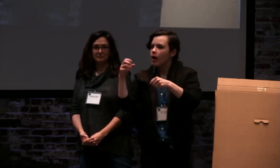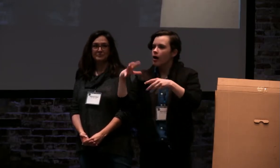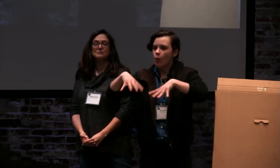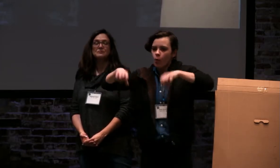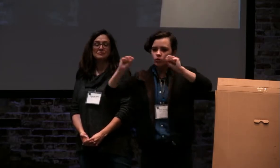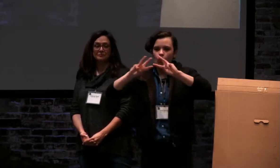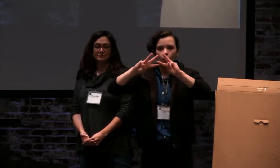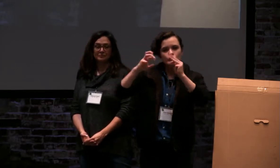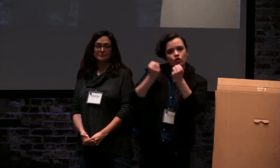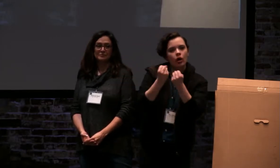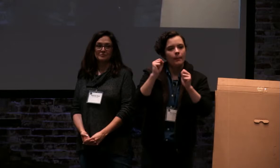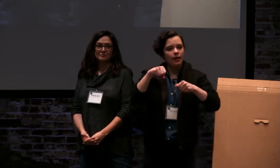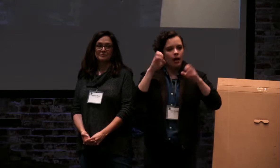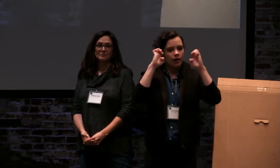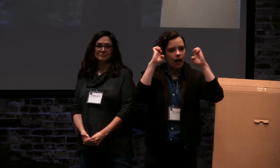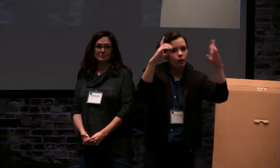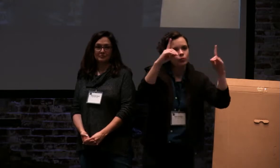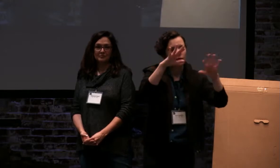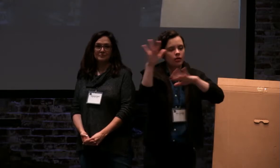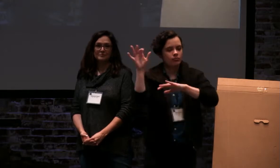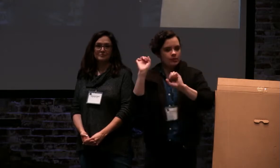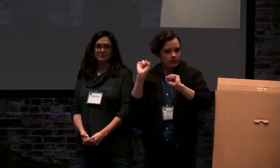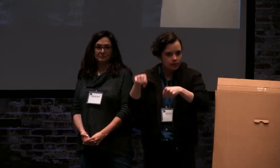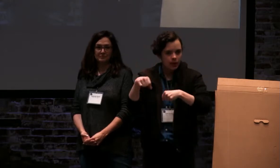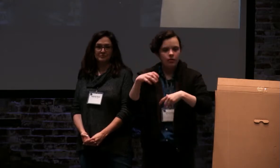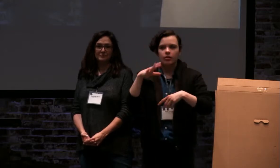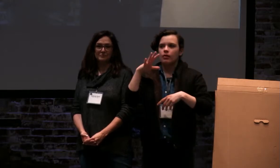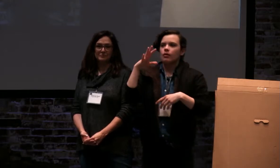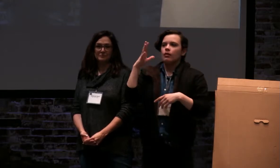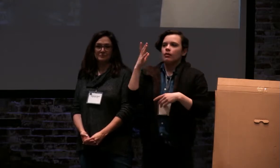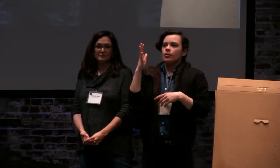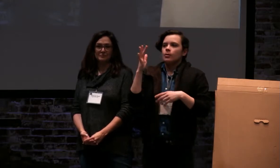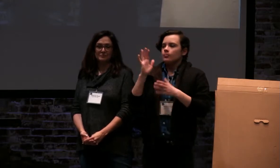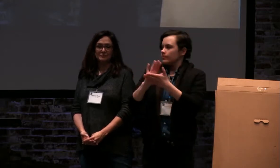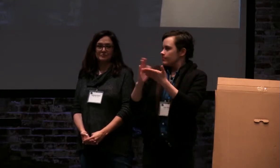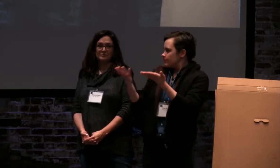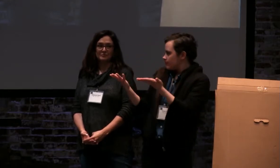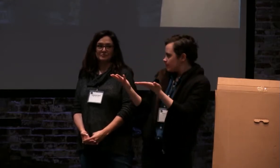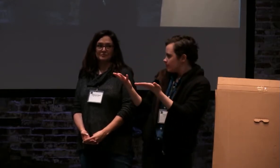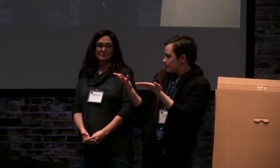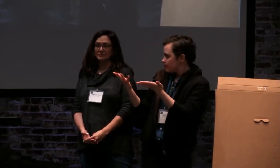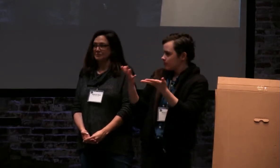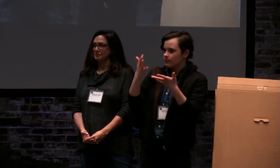to travel, to be mobile, to educate, create workshops, and,